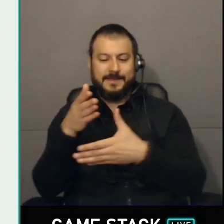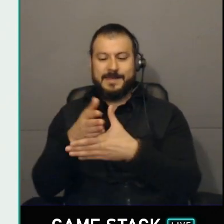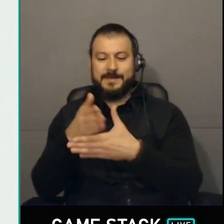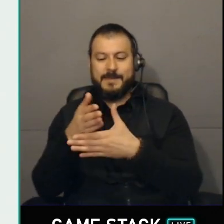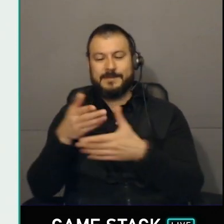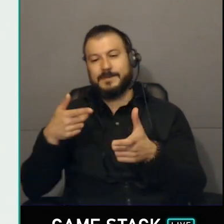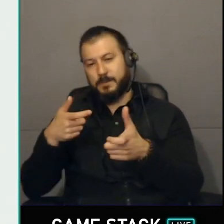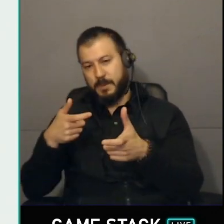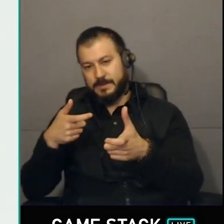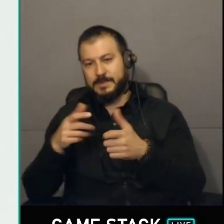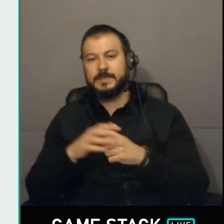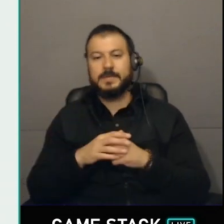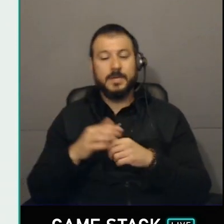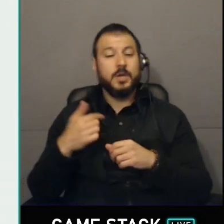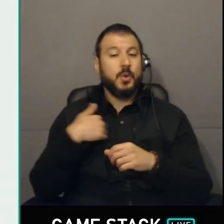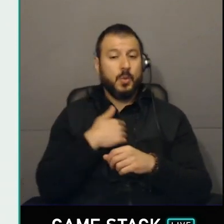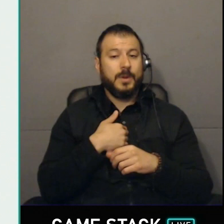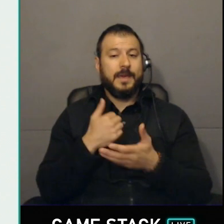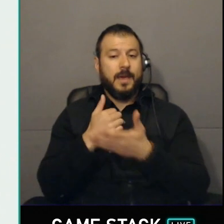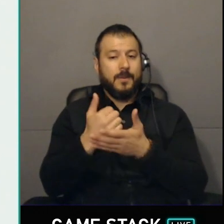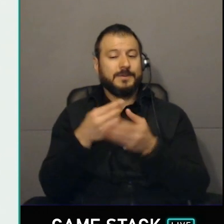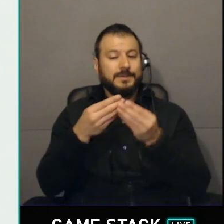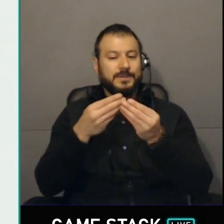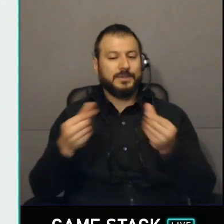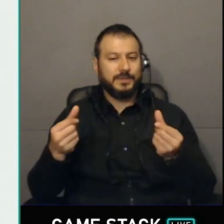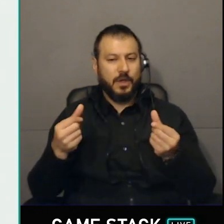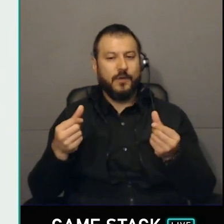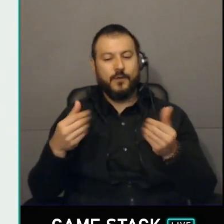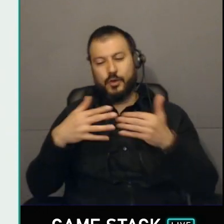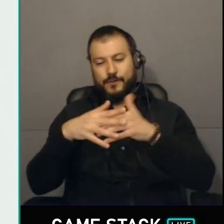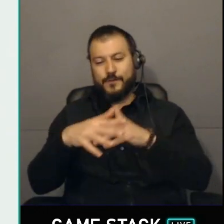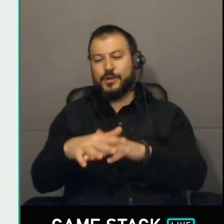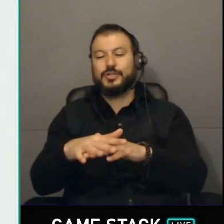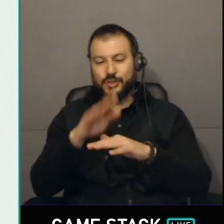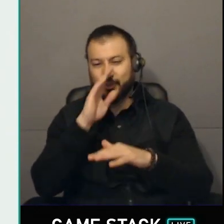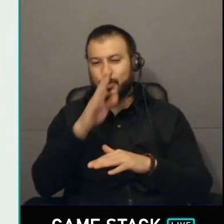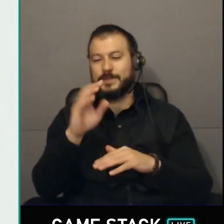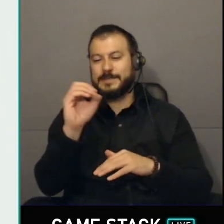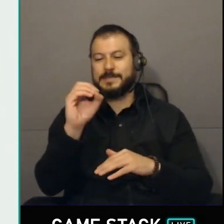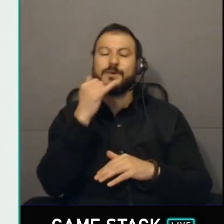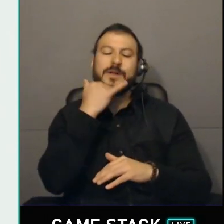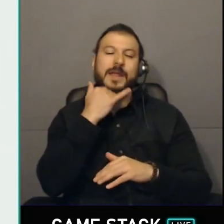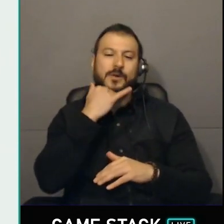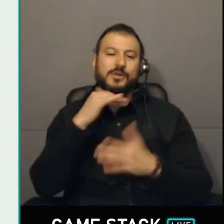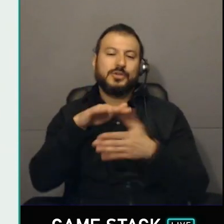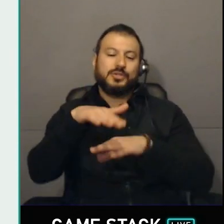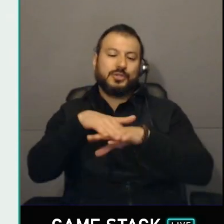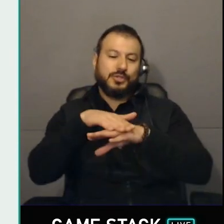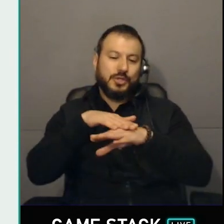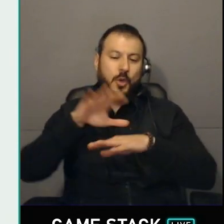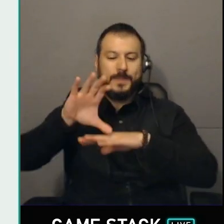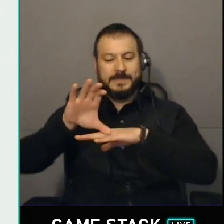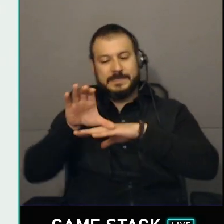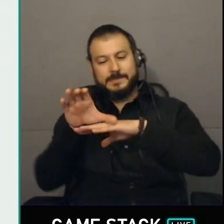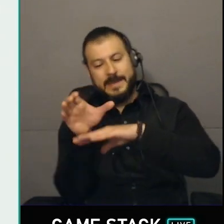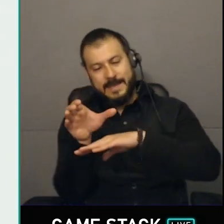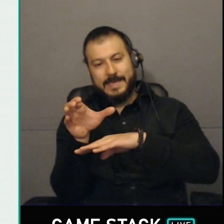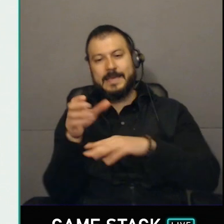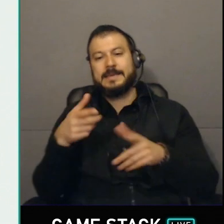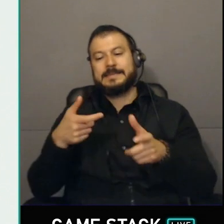and we've helped the solver converge towards zero errors. We've slowed the spinning by scaling up the inertia based